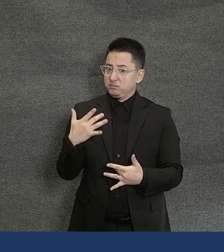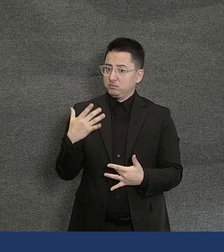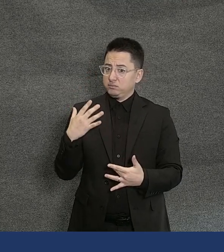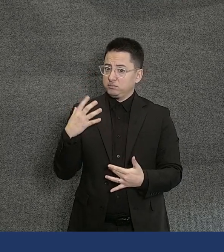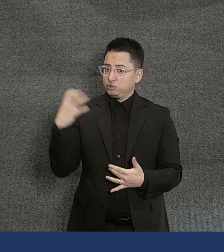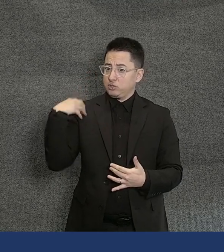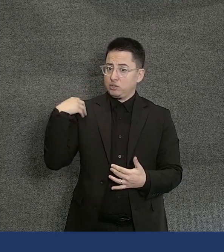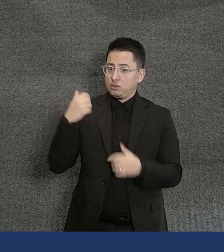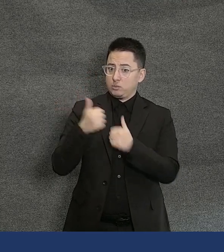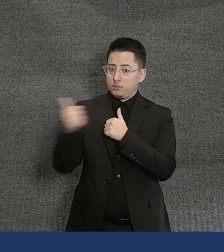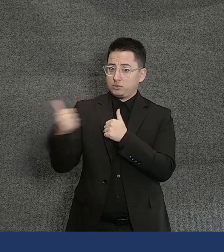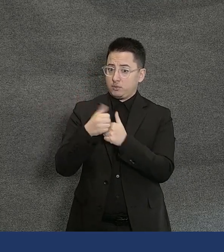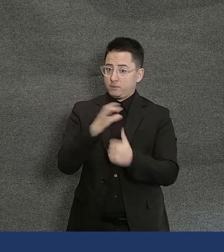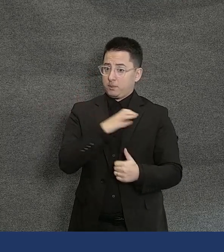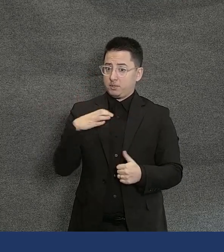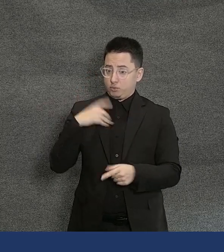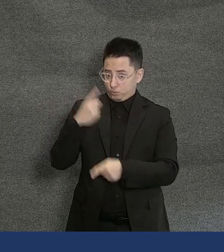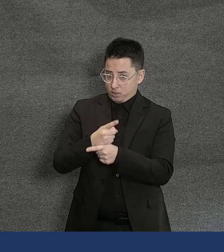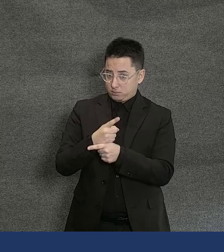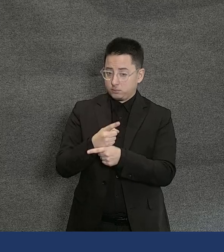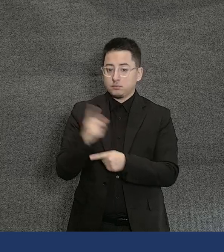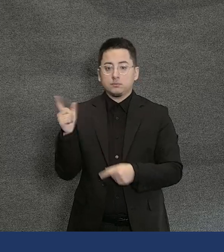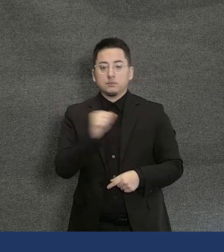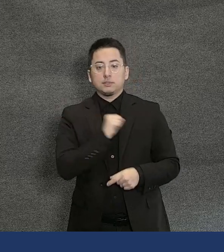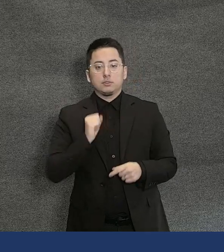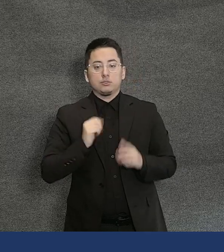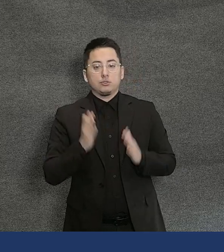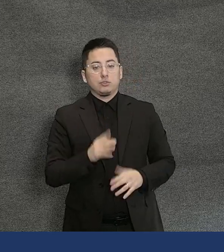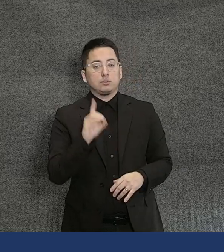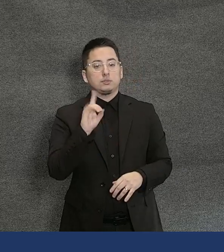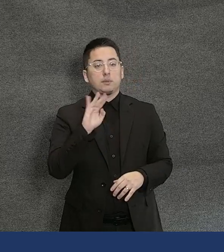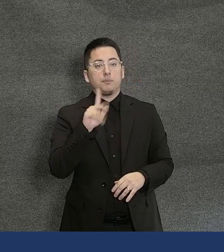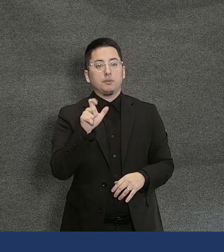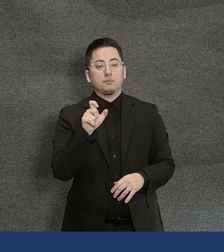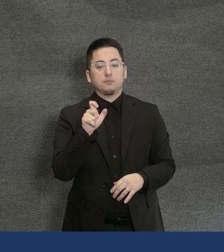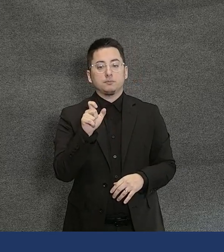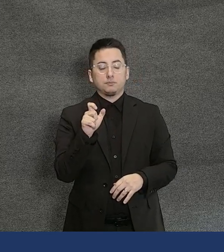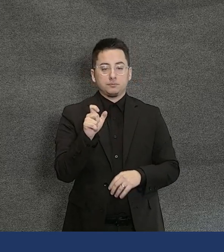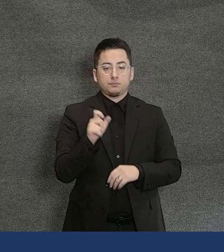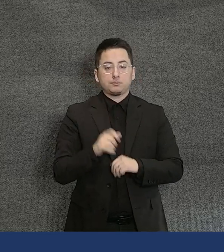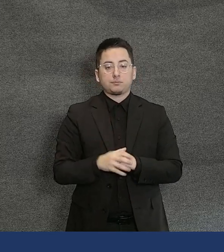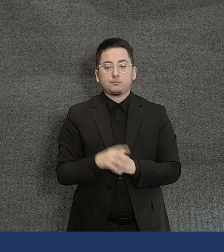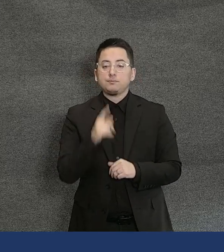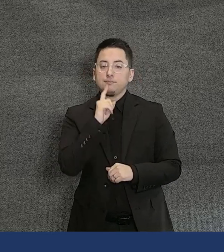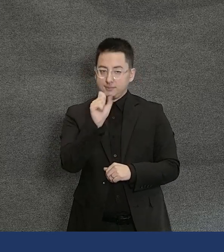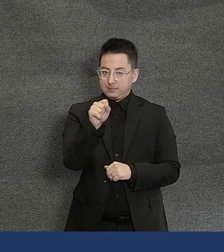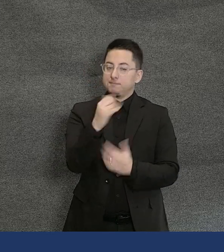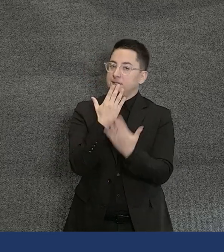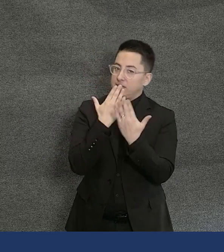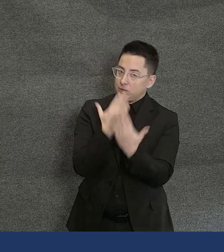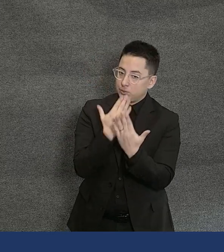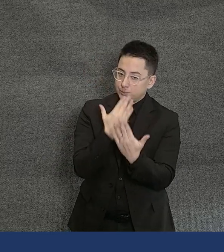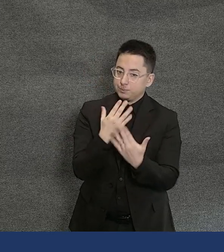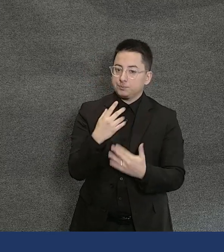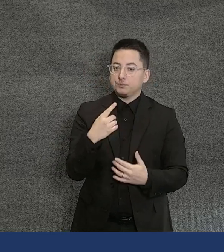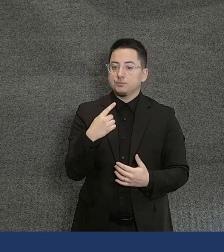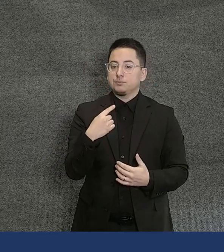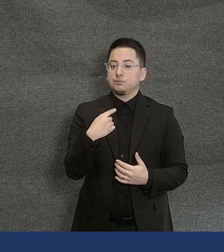Well, thank you. Thank you so much for the question. And allow me to go a little more broadly as well.